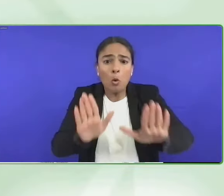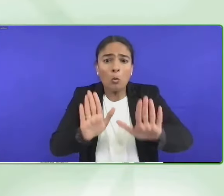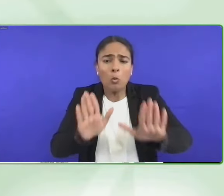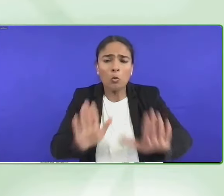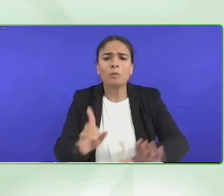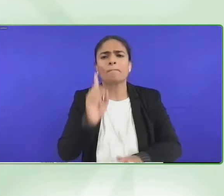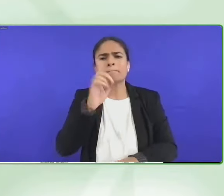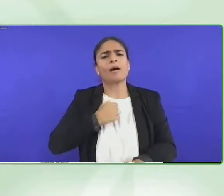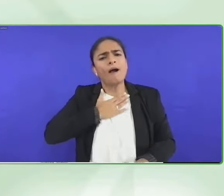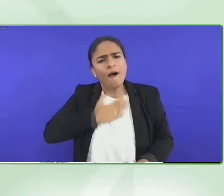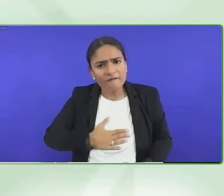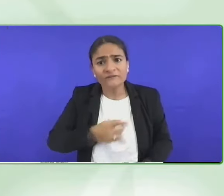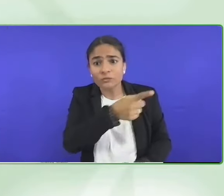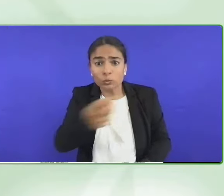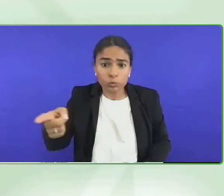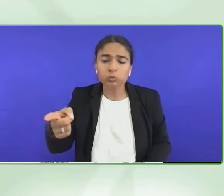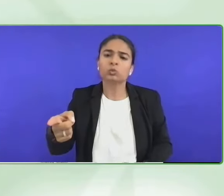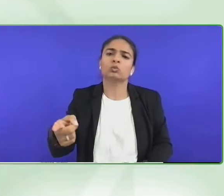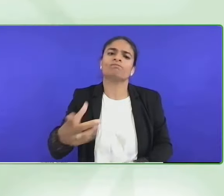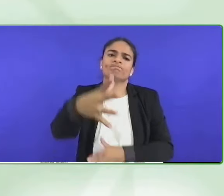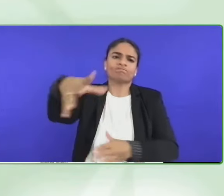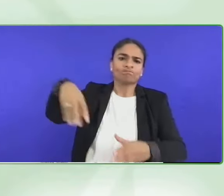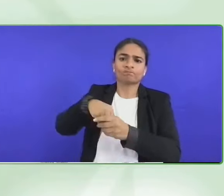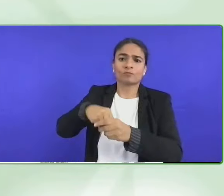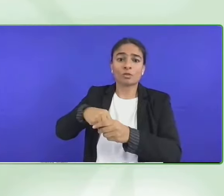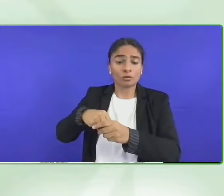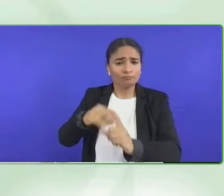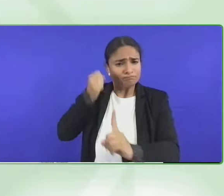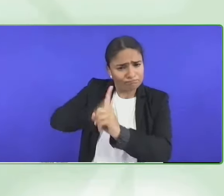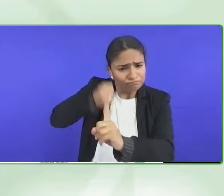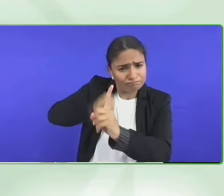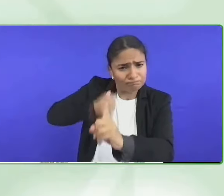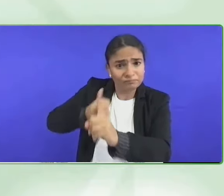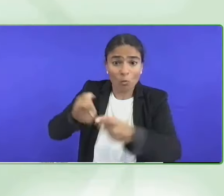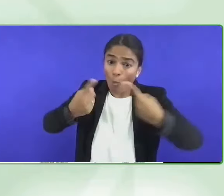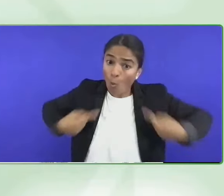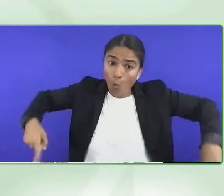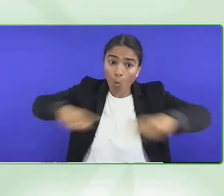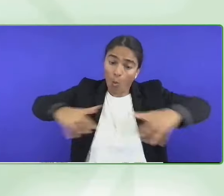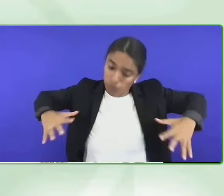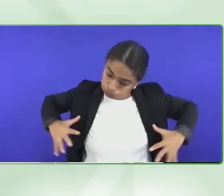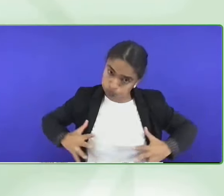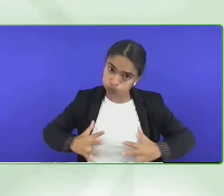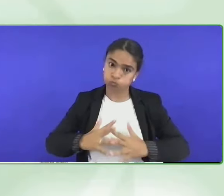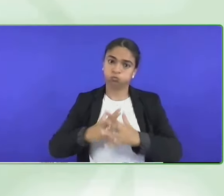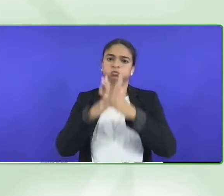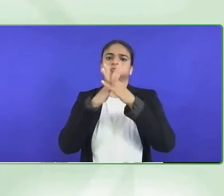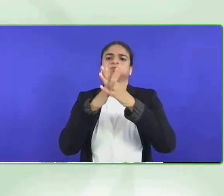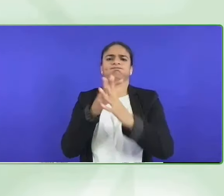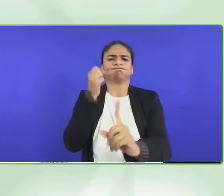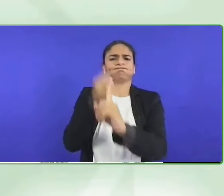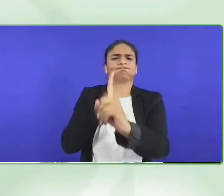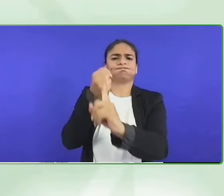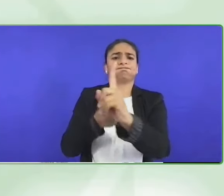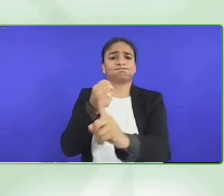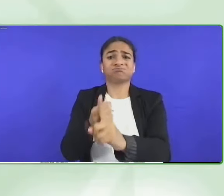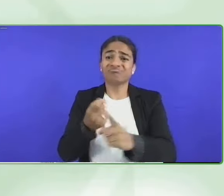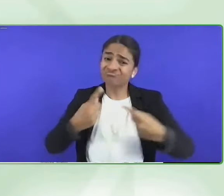need everyone but we will not do what anyone else is doing.